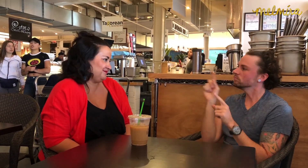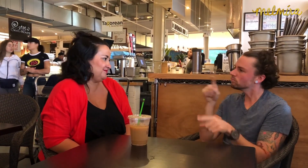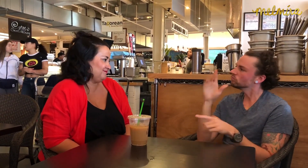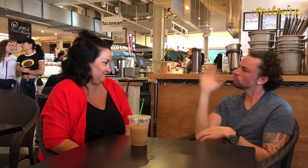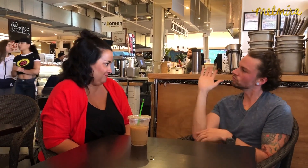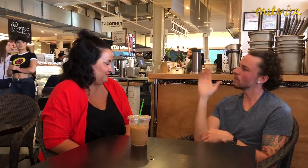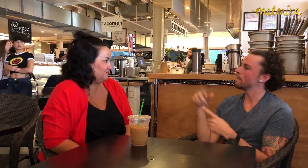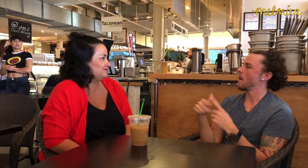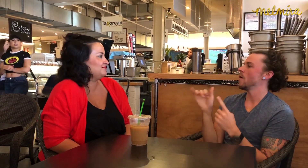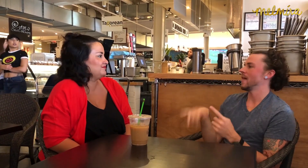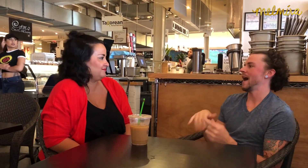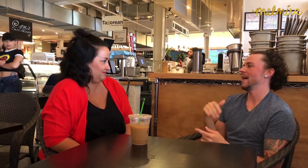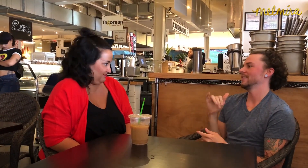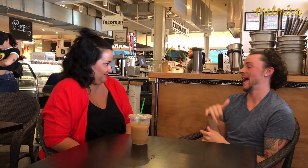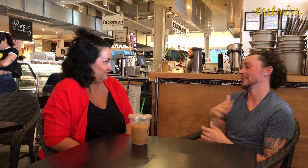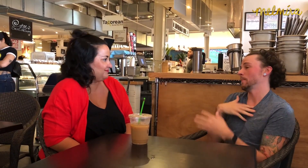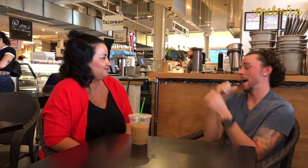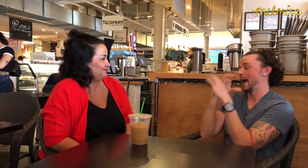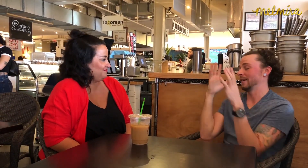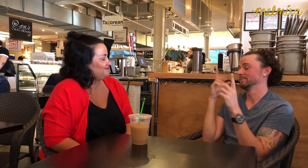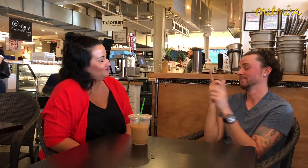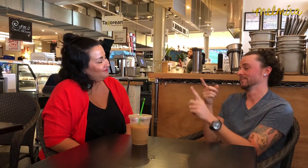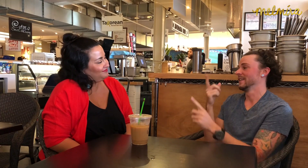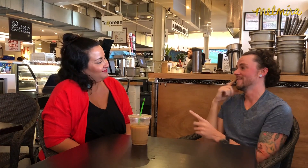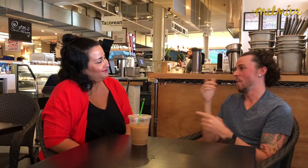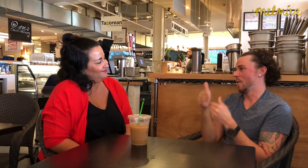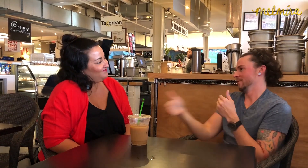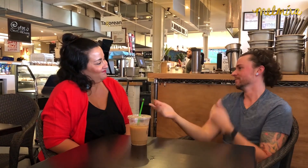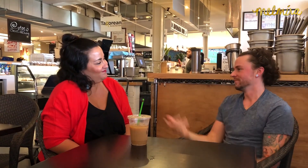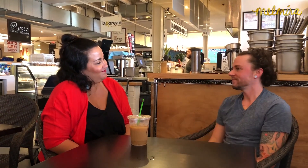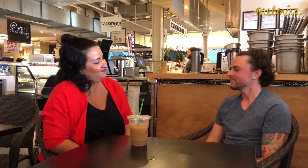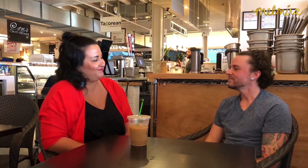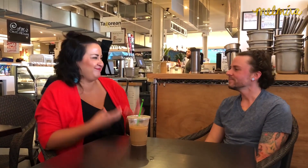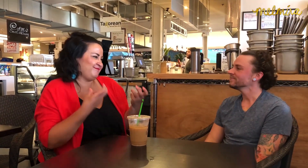That's my mission going forward.